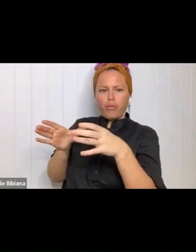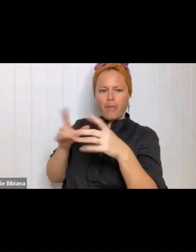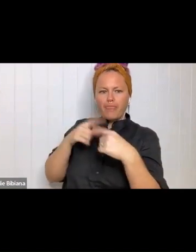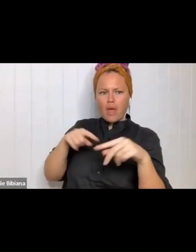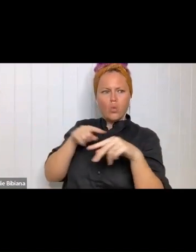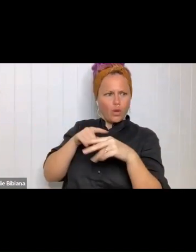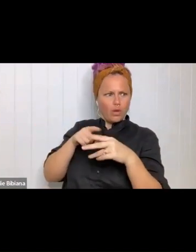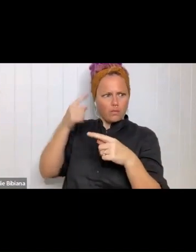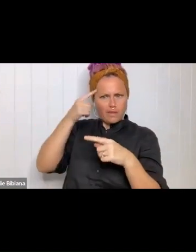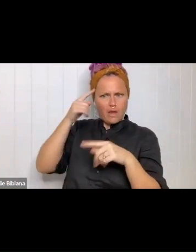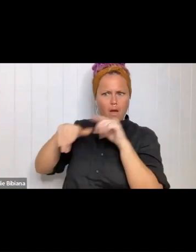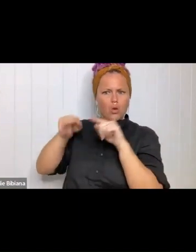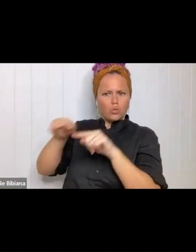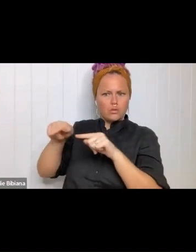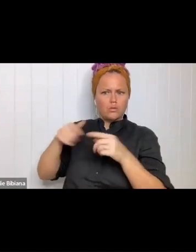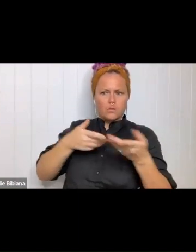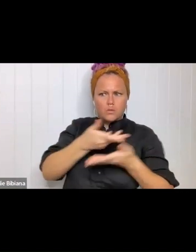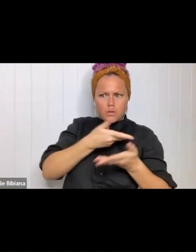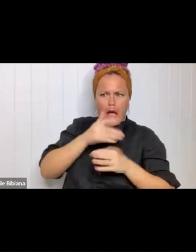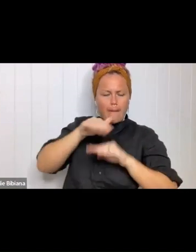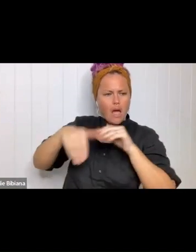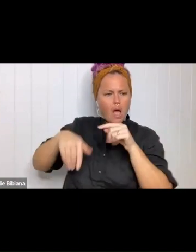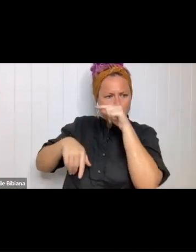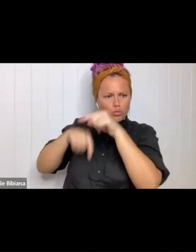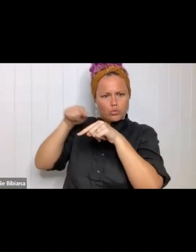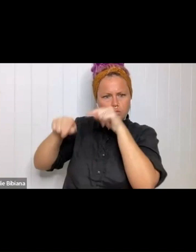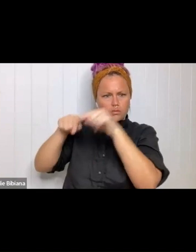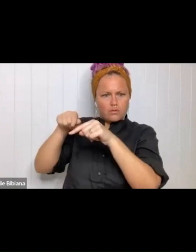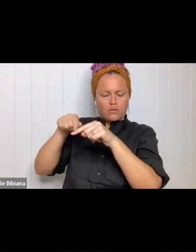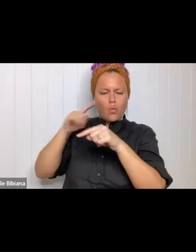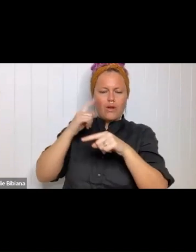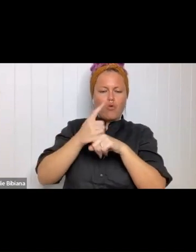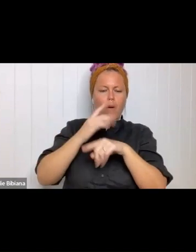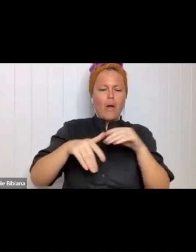we're doing our disability equity, equity plans or whatever